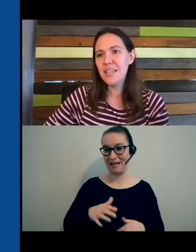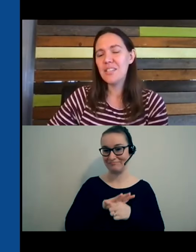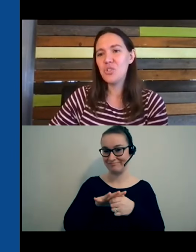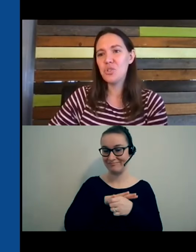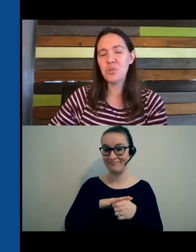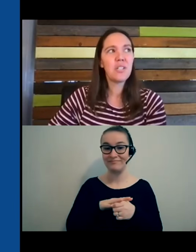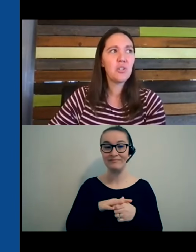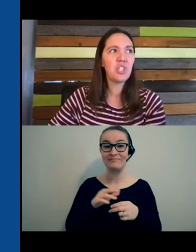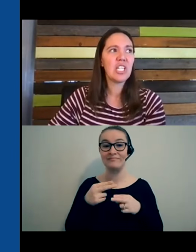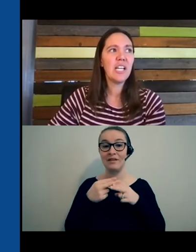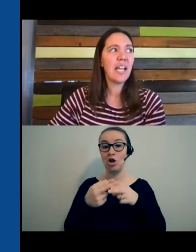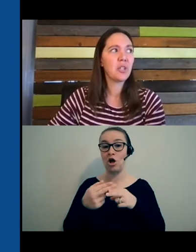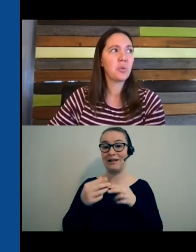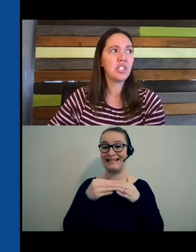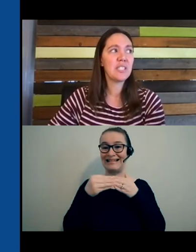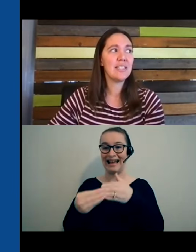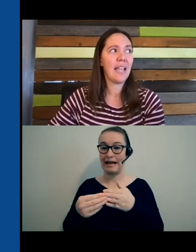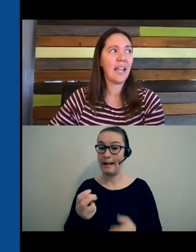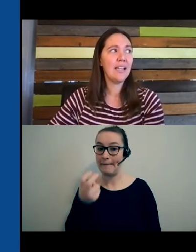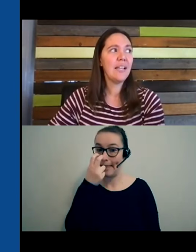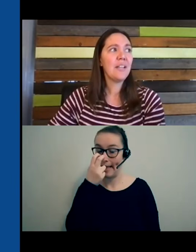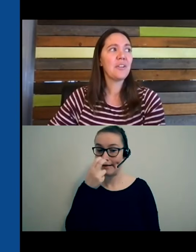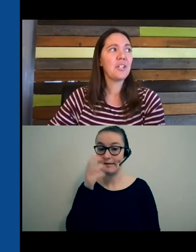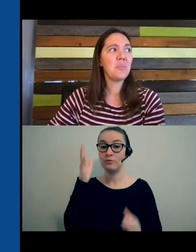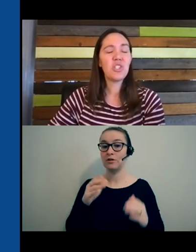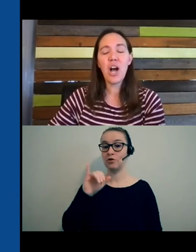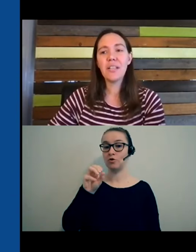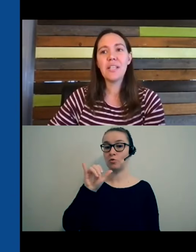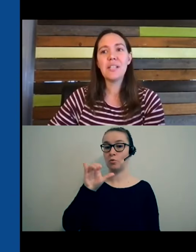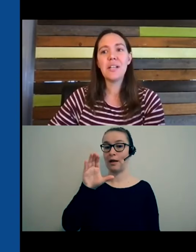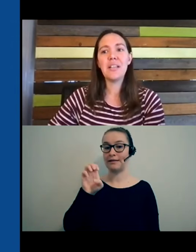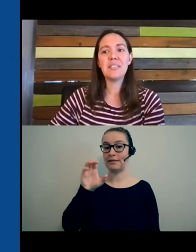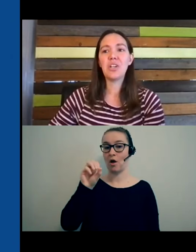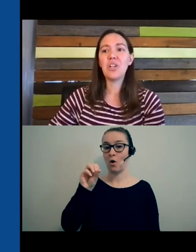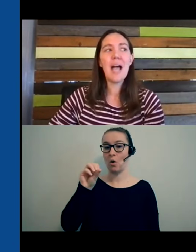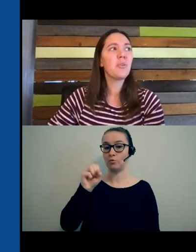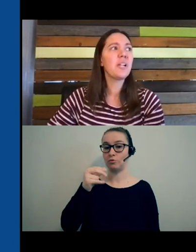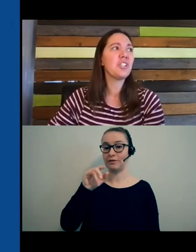It's Joyce Oshita and Chris Lane. They're gonna be talking -- it's a collaboration